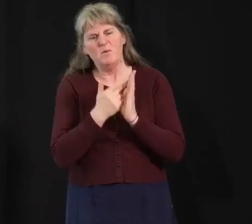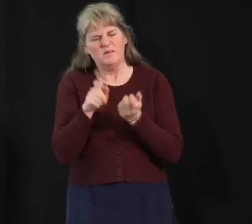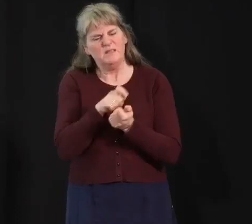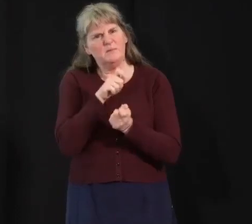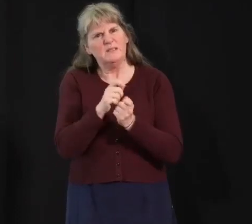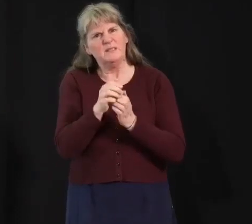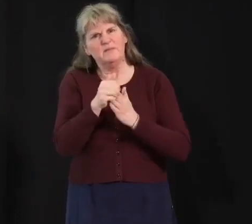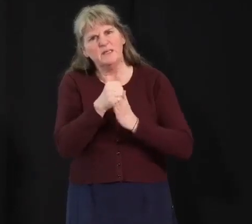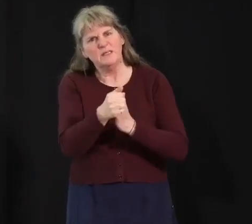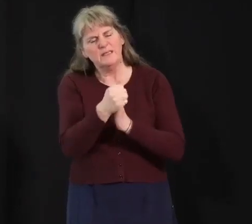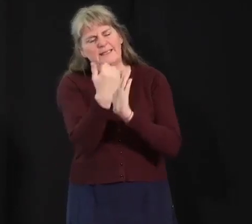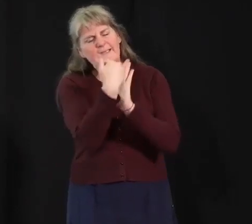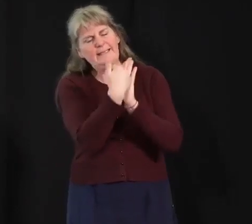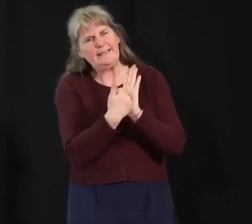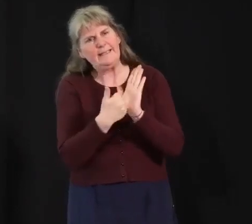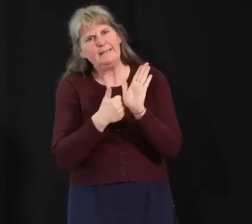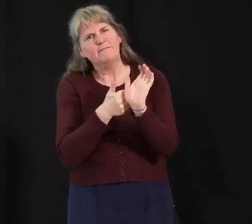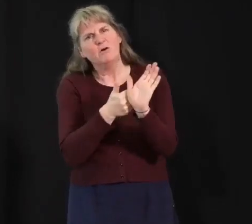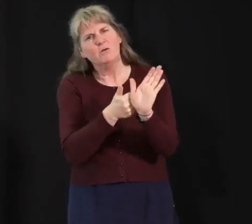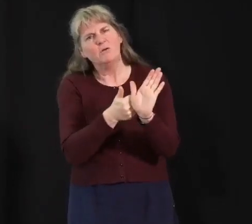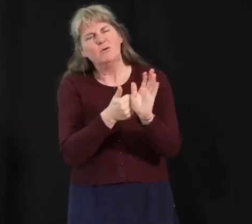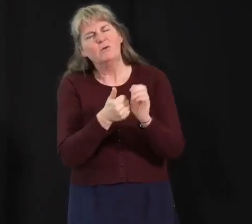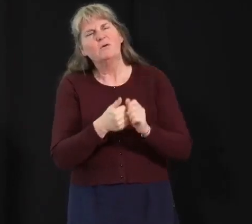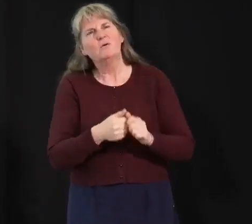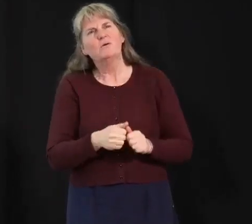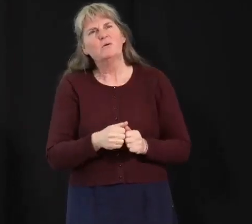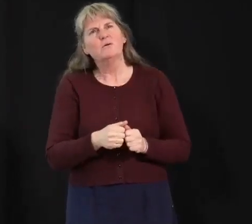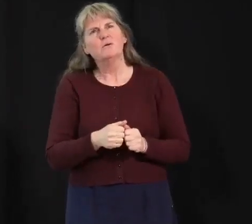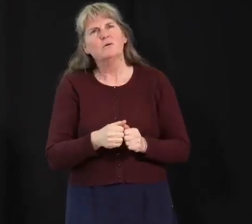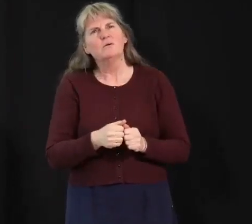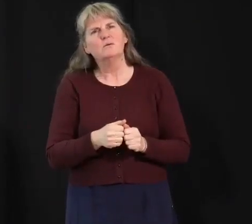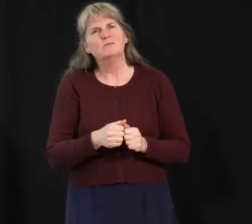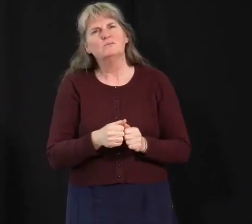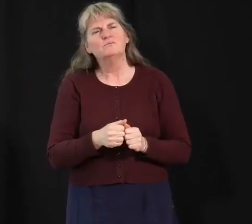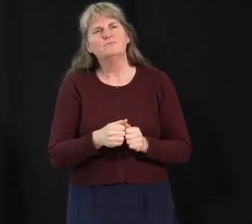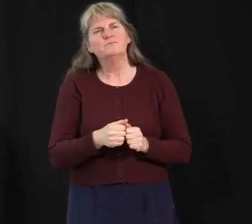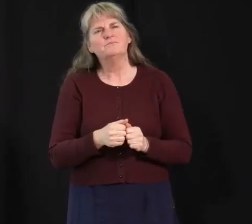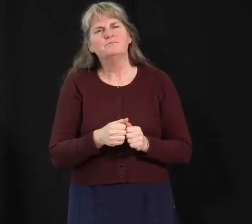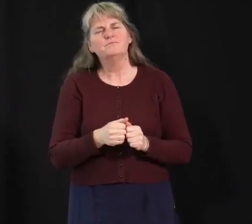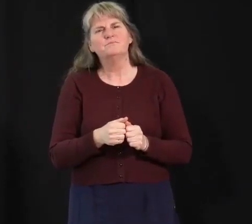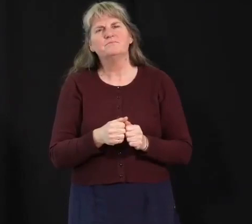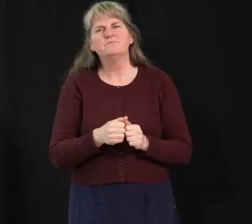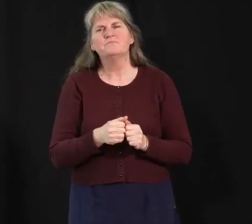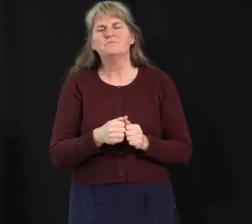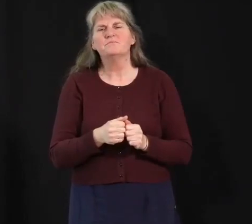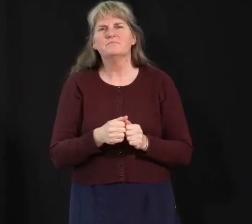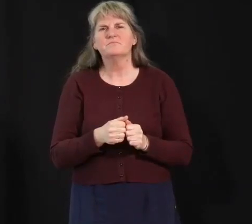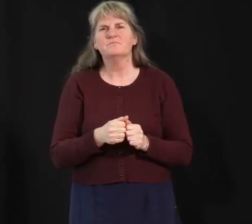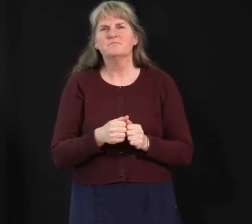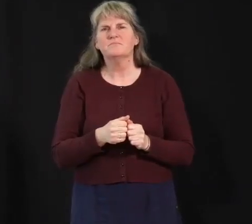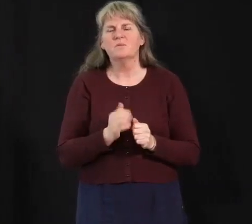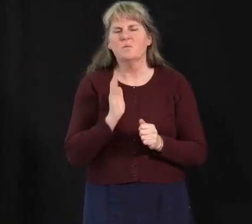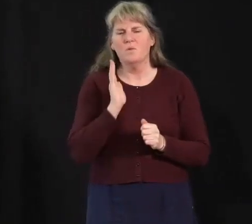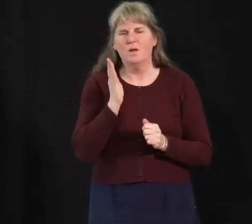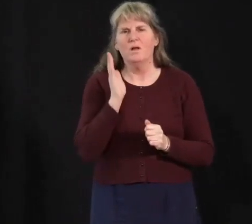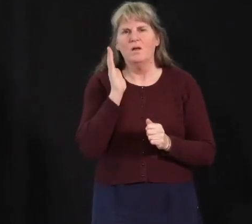some of these-- some of the do's and don'ts, you might say, or the activities that we will be